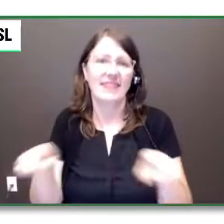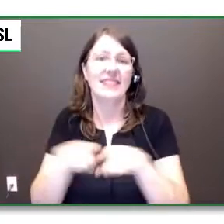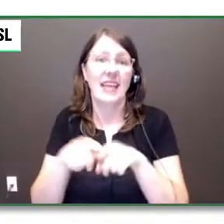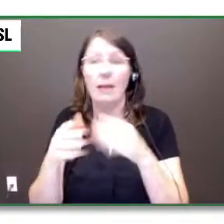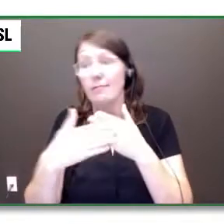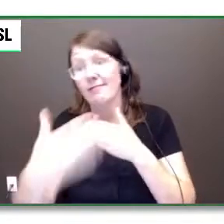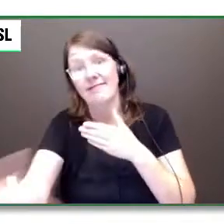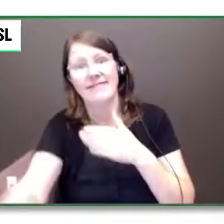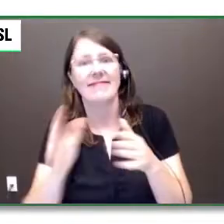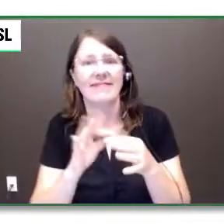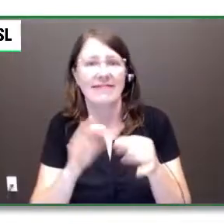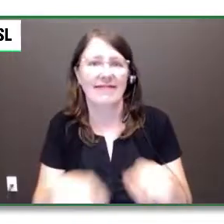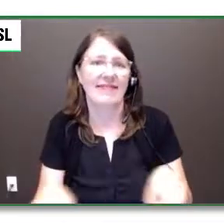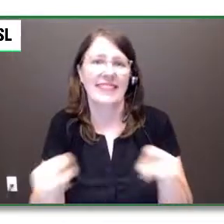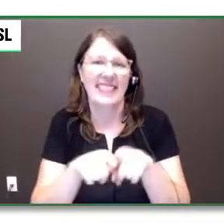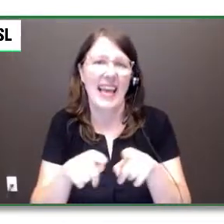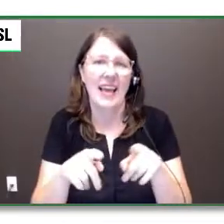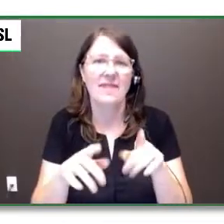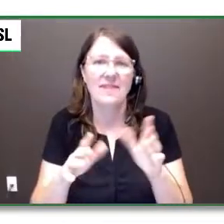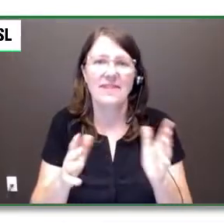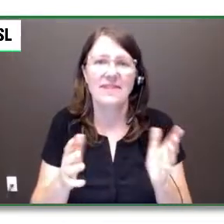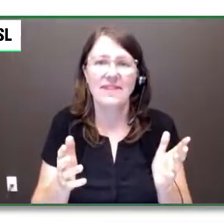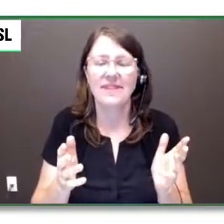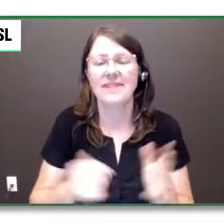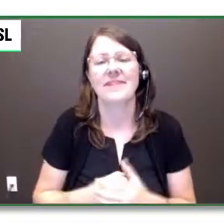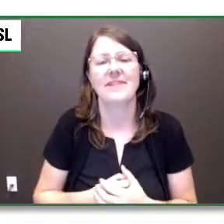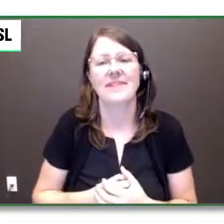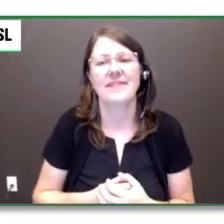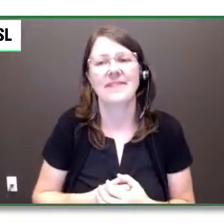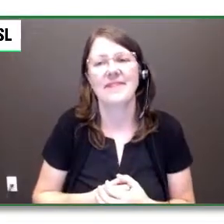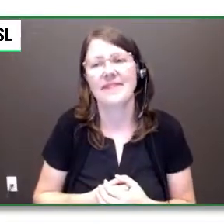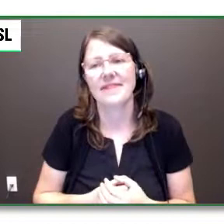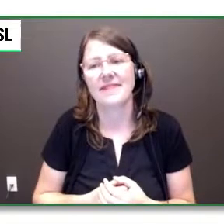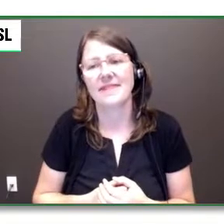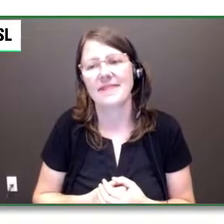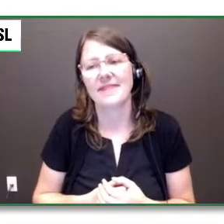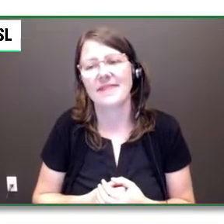and hopefully working with in the future. So today I'm as I said I'm here to